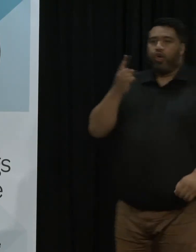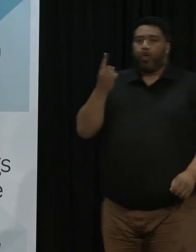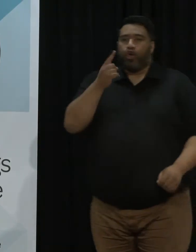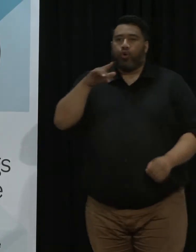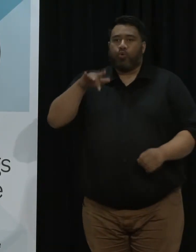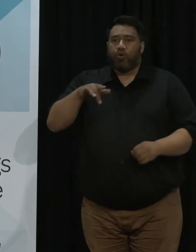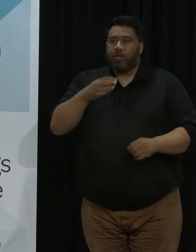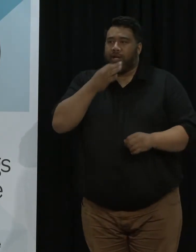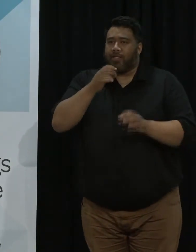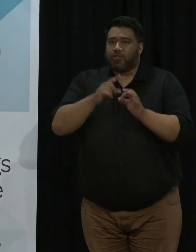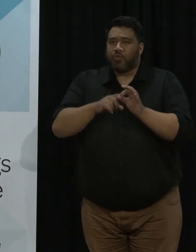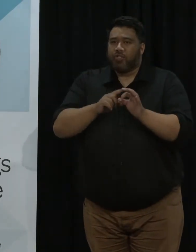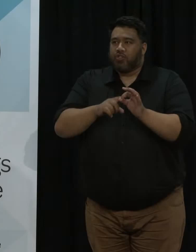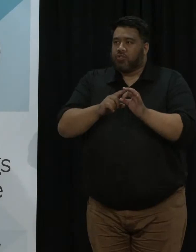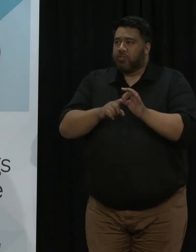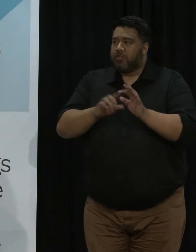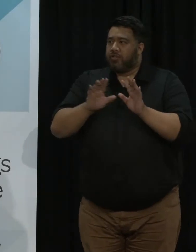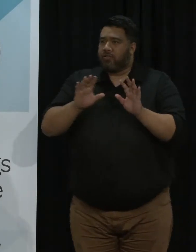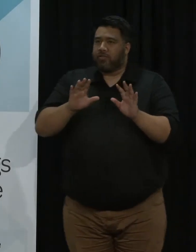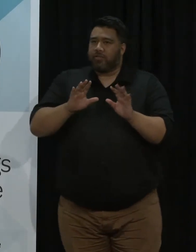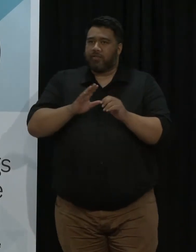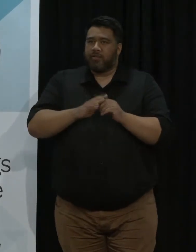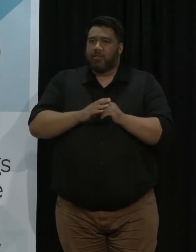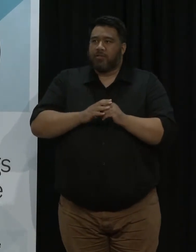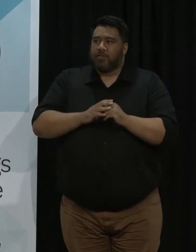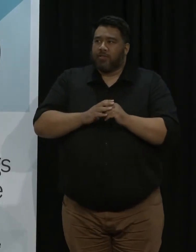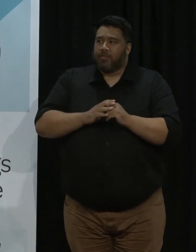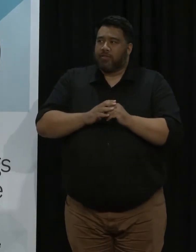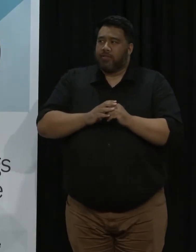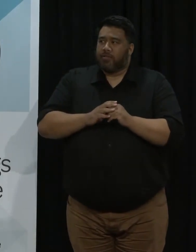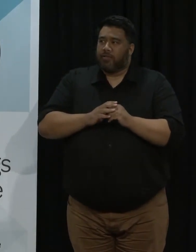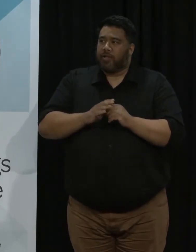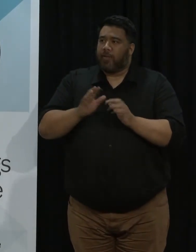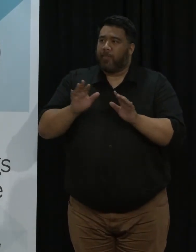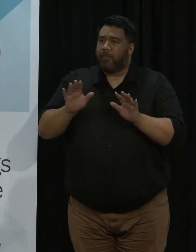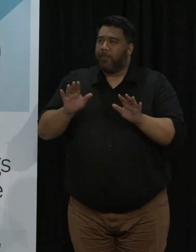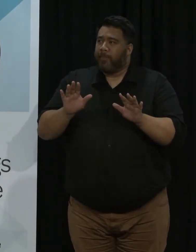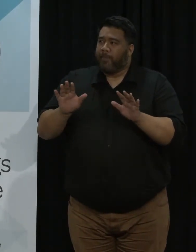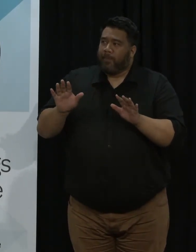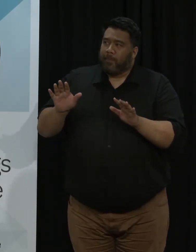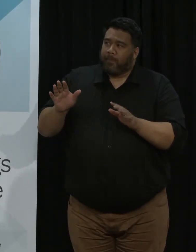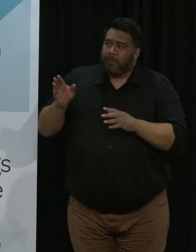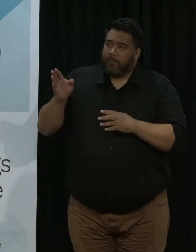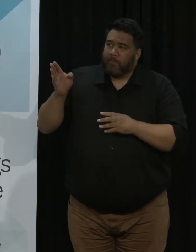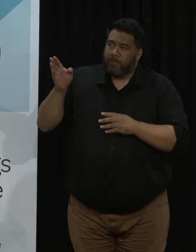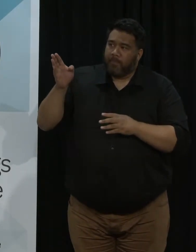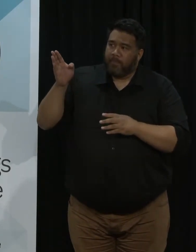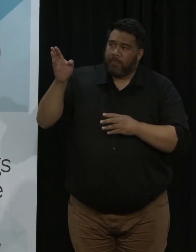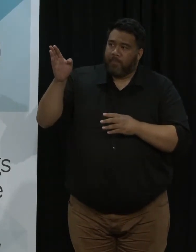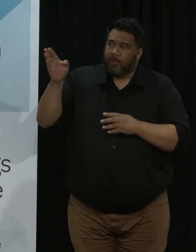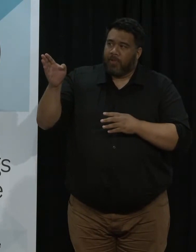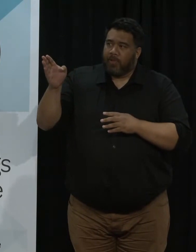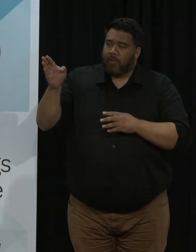can just go to those who haven't had a question yet. Michael down the back. Sorry,